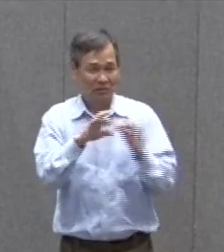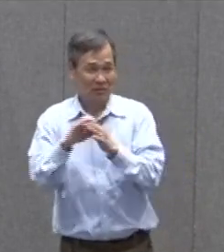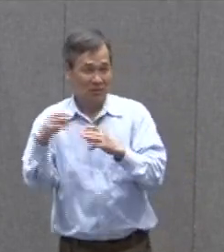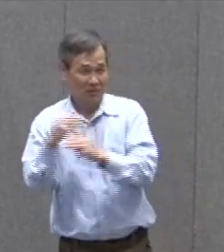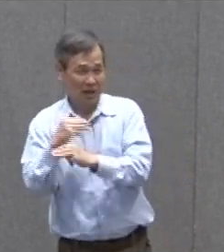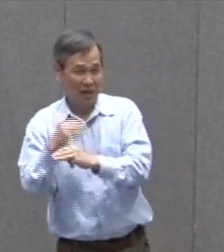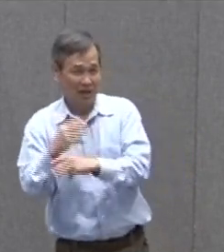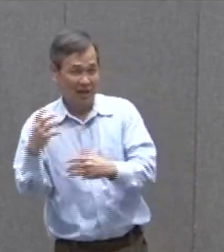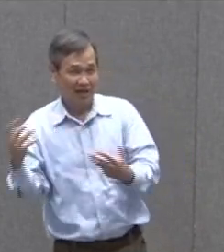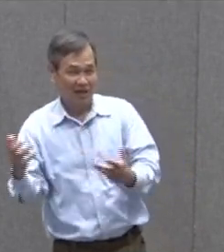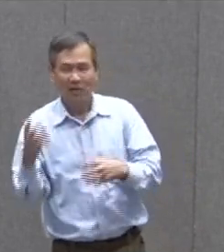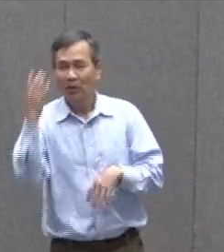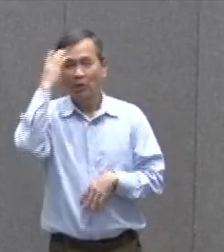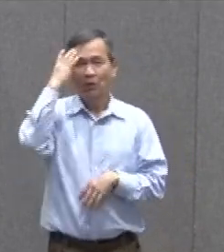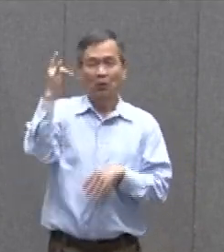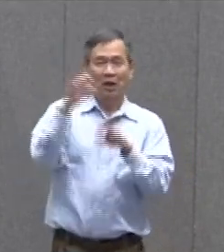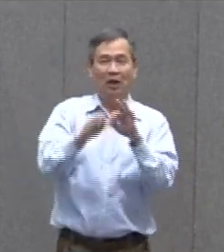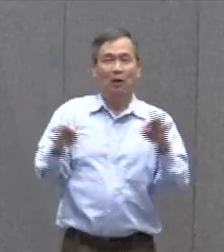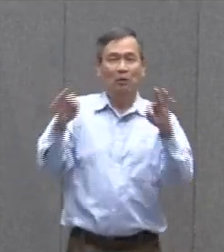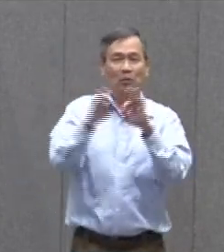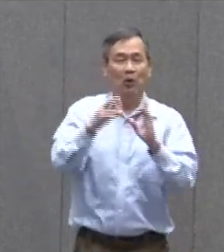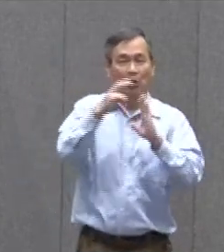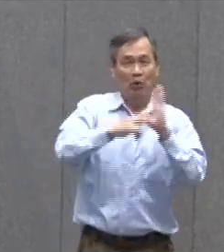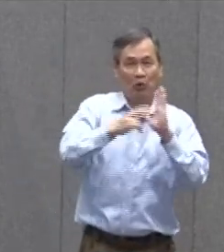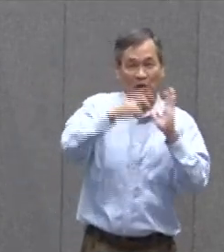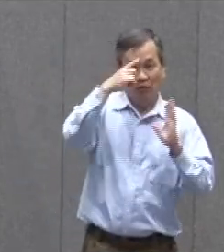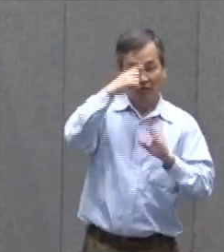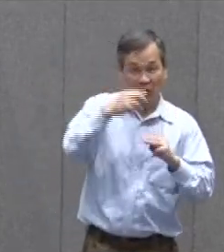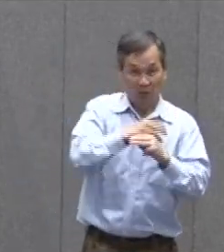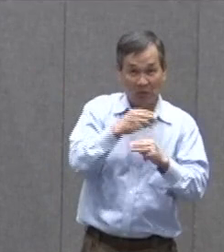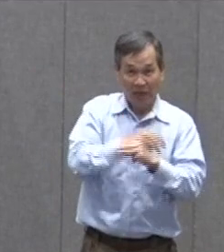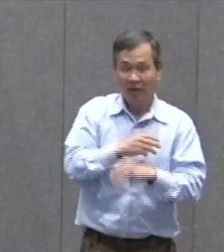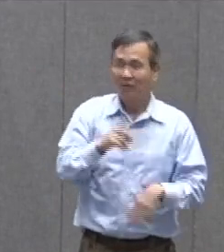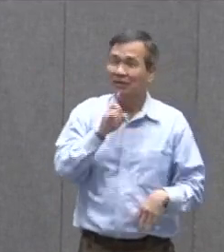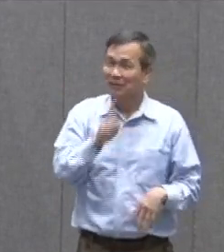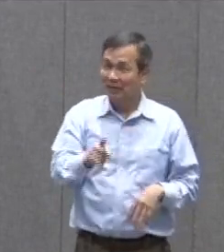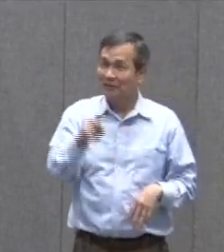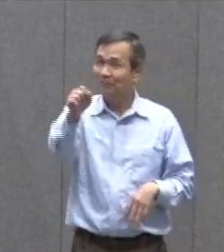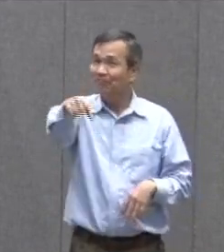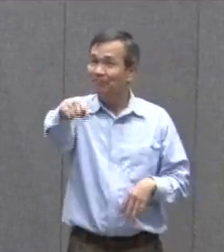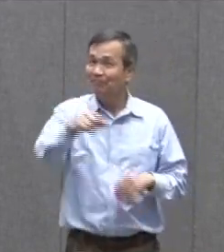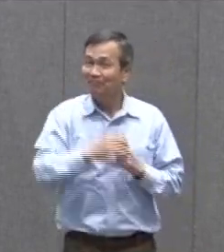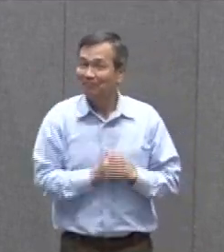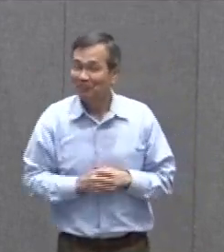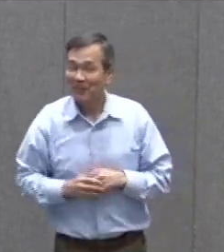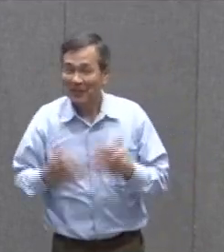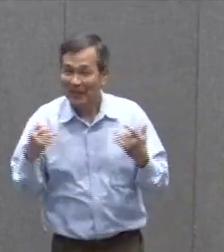why it's so important to read for math as well. So, to prepare for today's lesson,